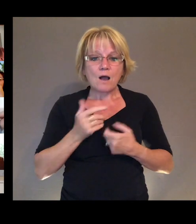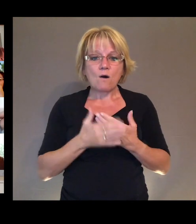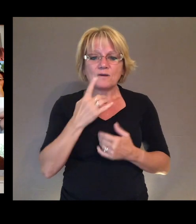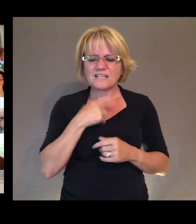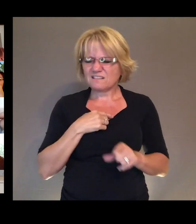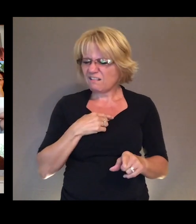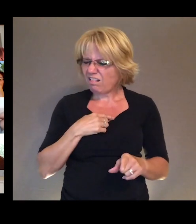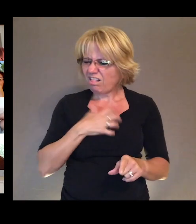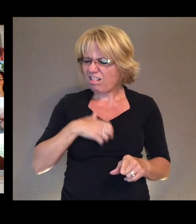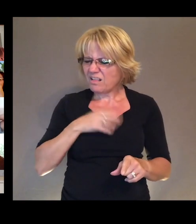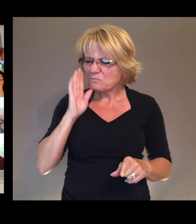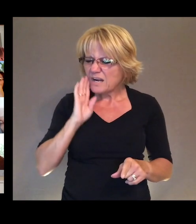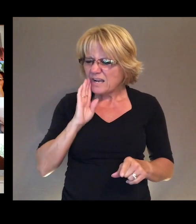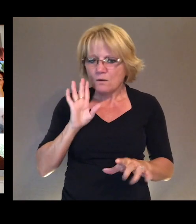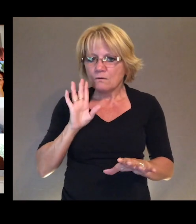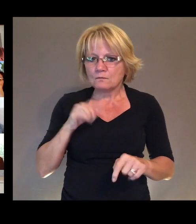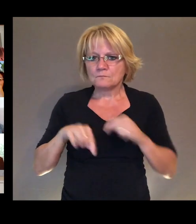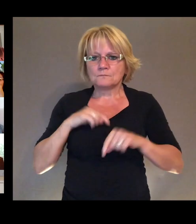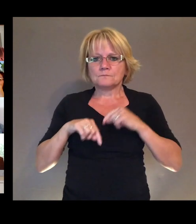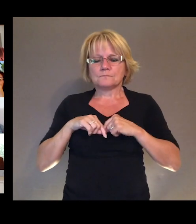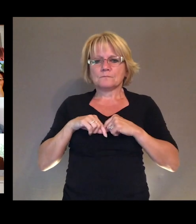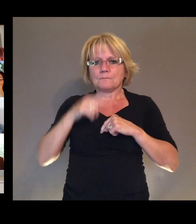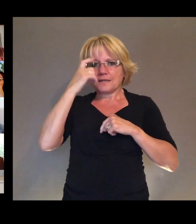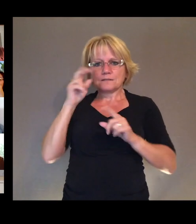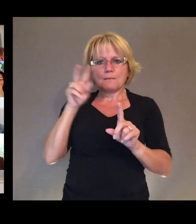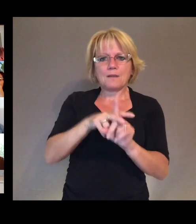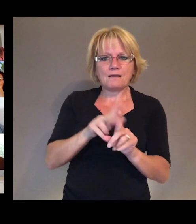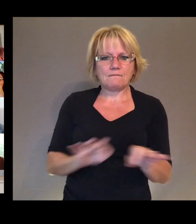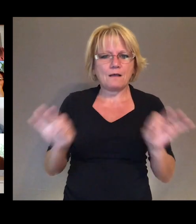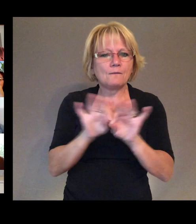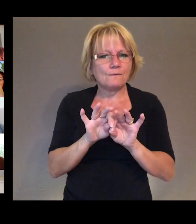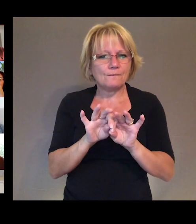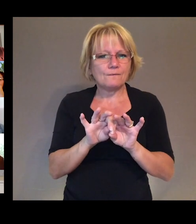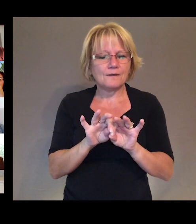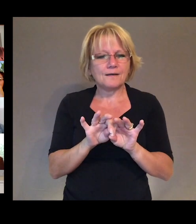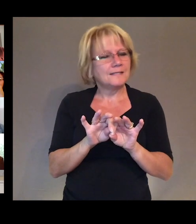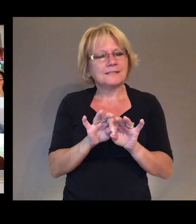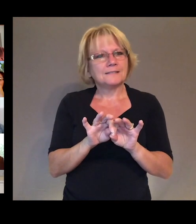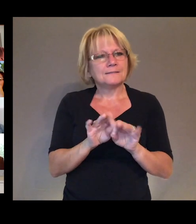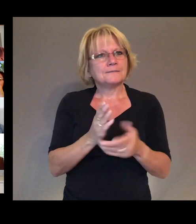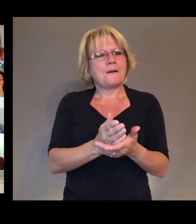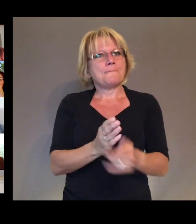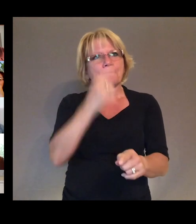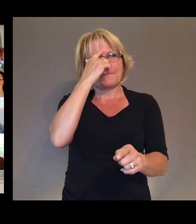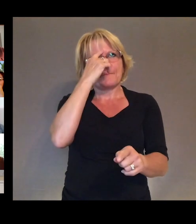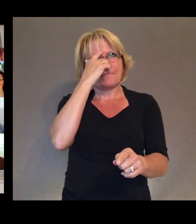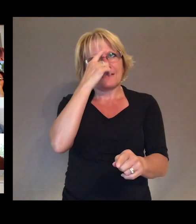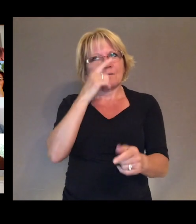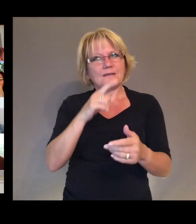but I was assigning a value to the color brown. And then I had to think in that moment, well, what is that gonna say to my daughter and her brown skin,